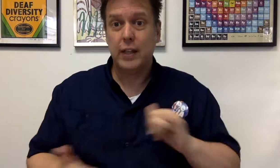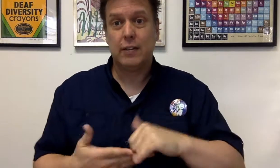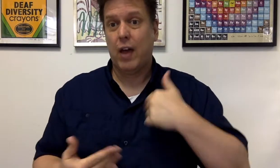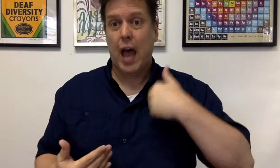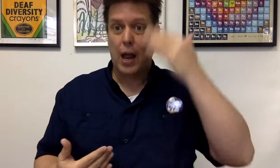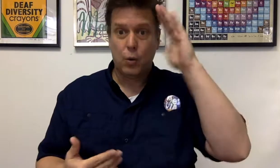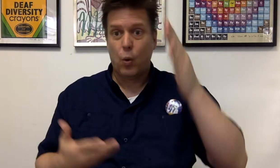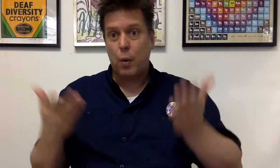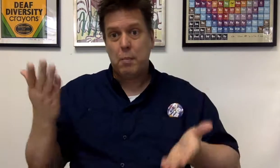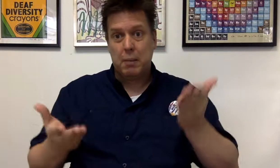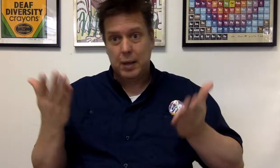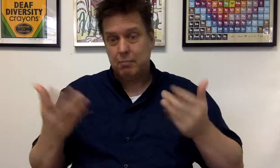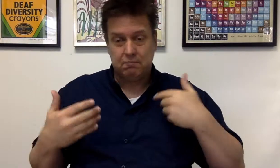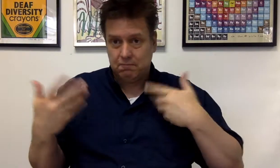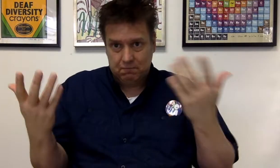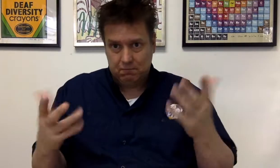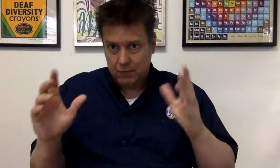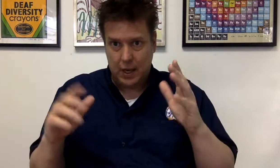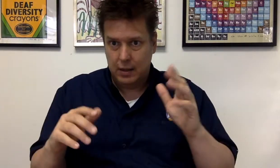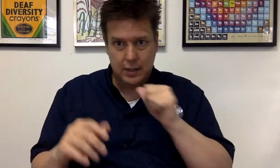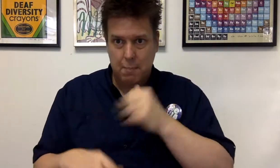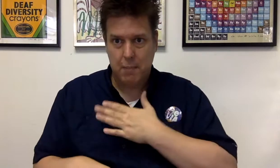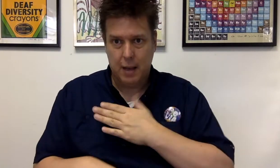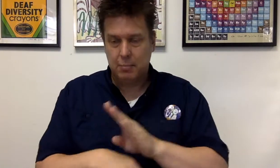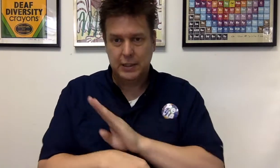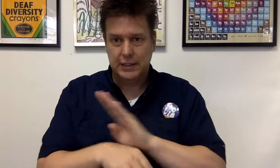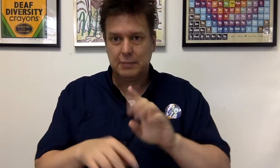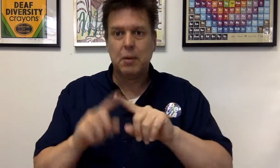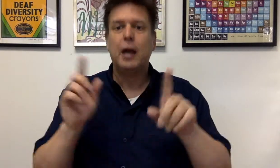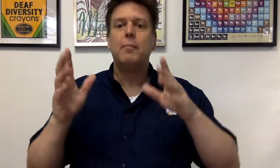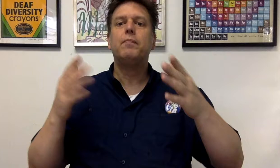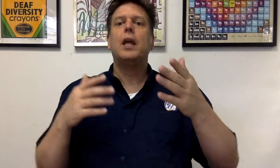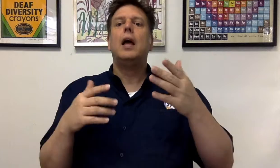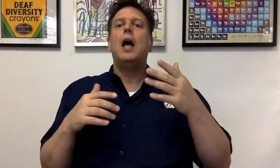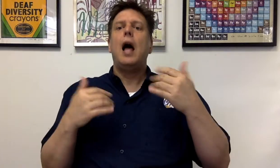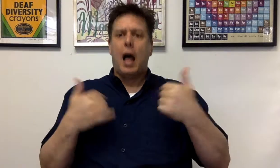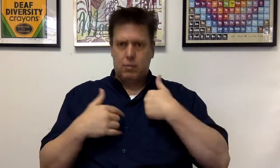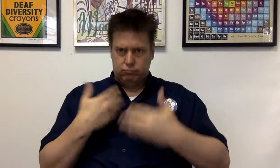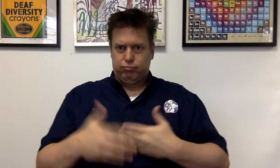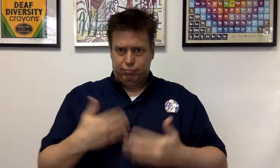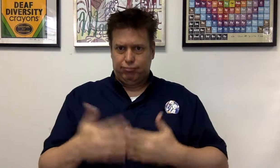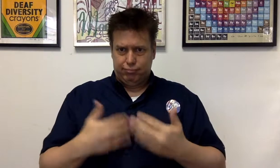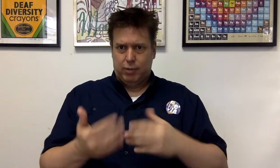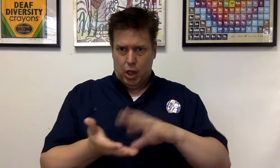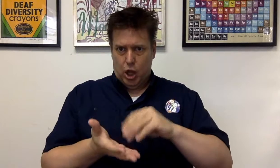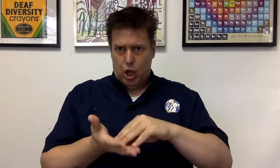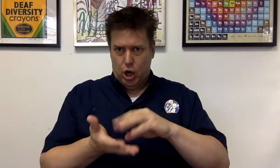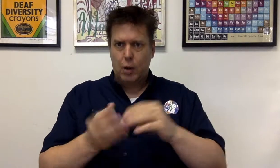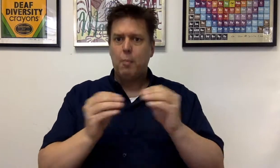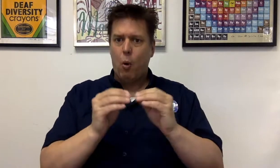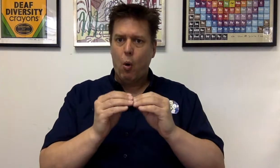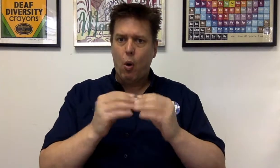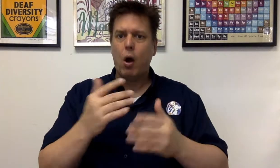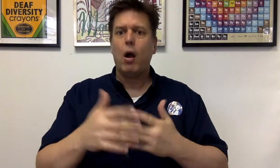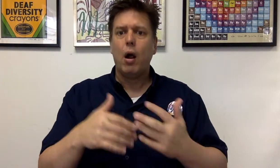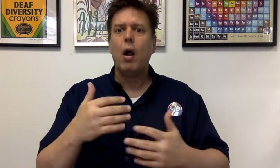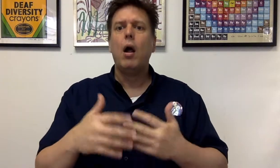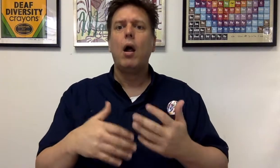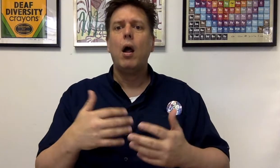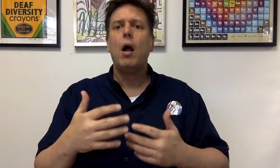they must know other things that I don't know. It's not up to me. So I kept